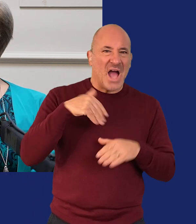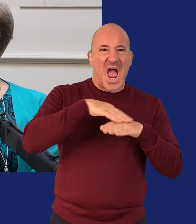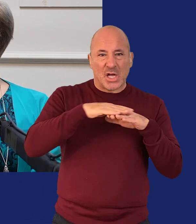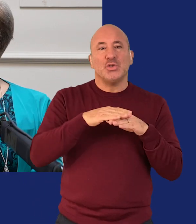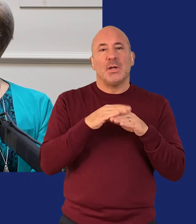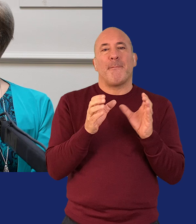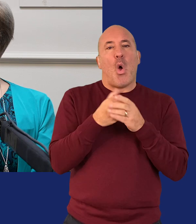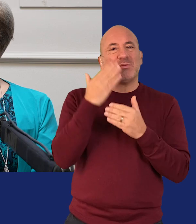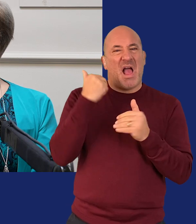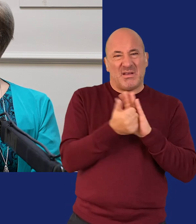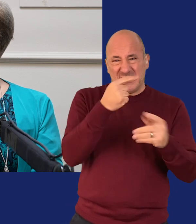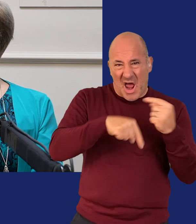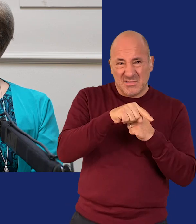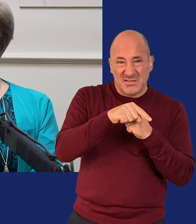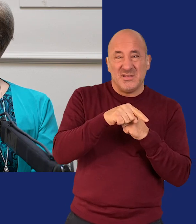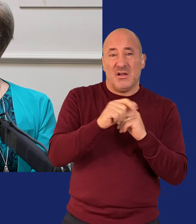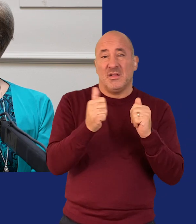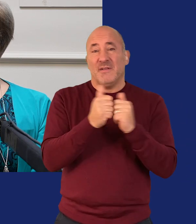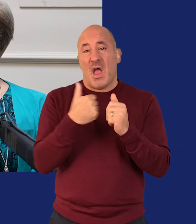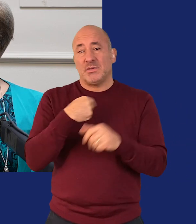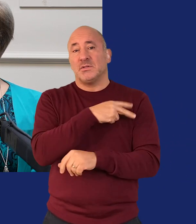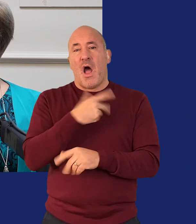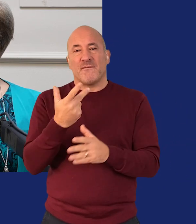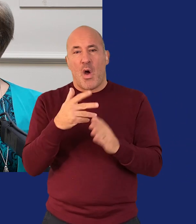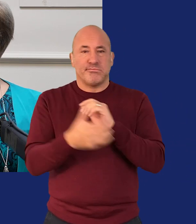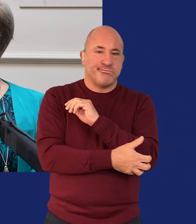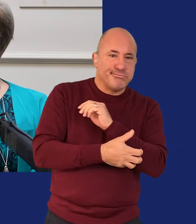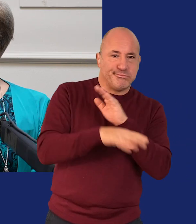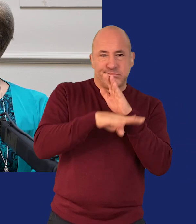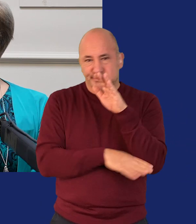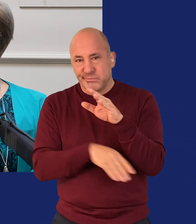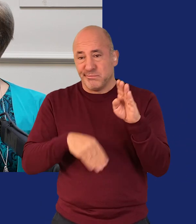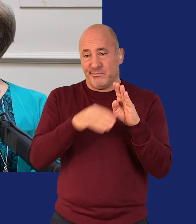And raised, which is for our, um, staff from a low socioeconomic background.